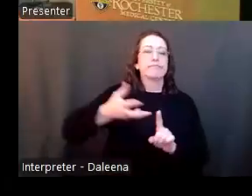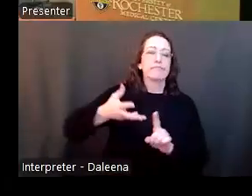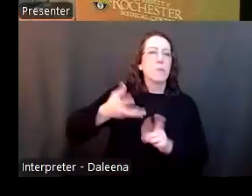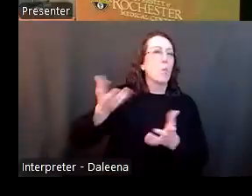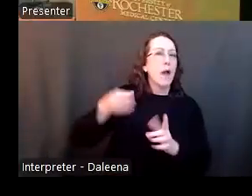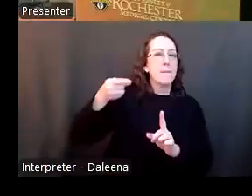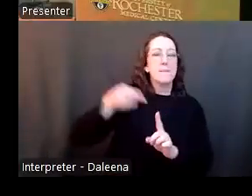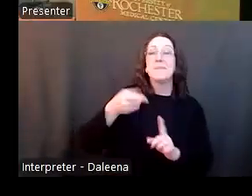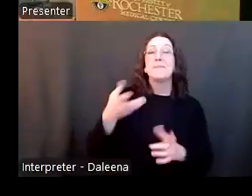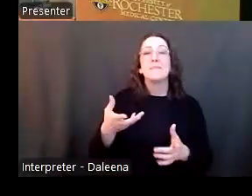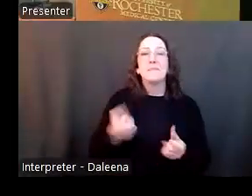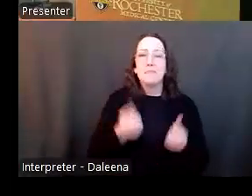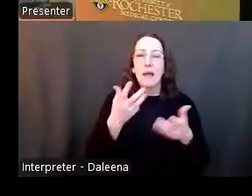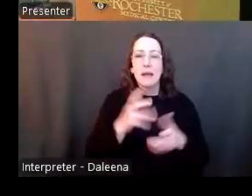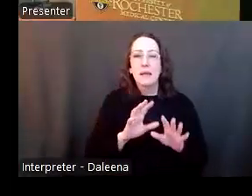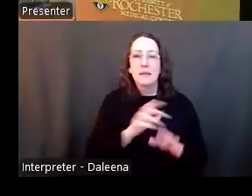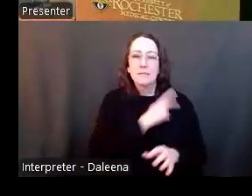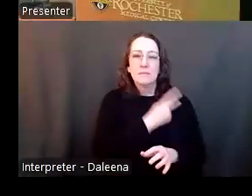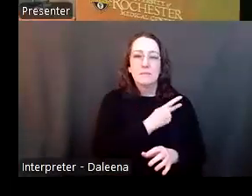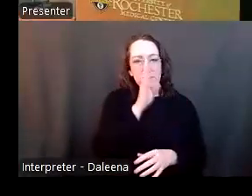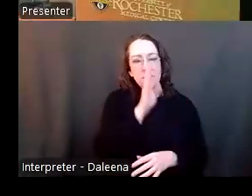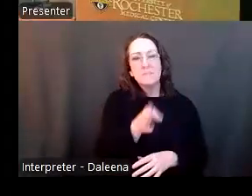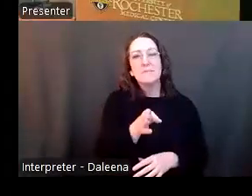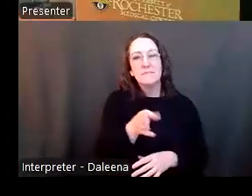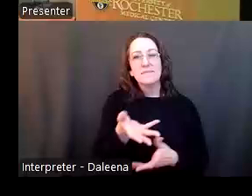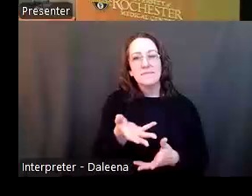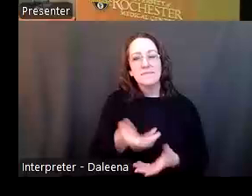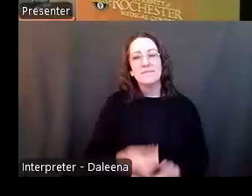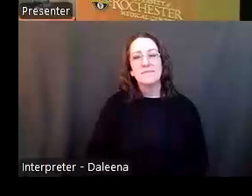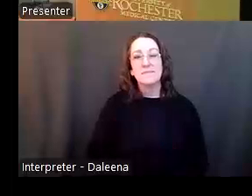and um for a lot of of patients that end up being sobriety um and then second to that was